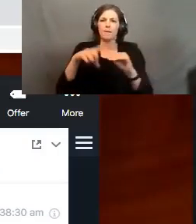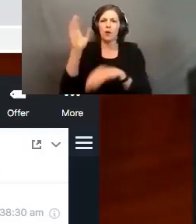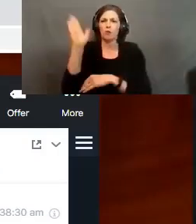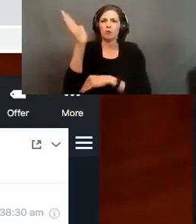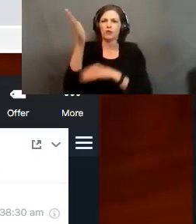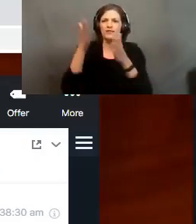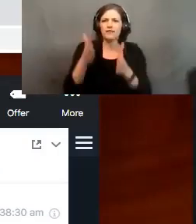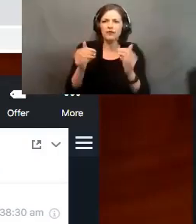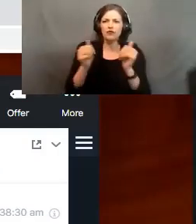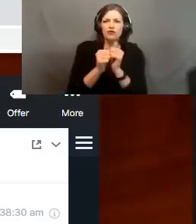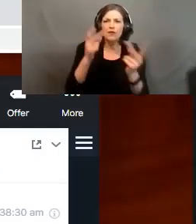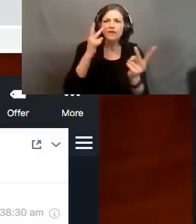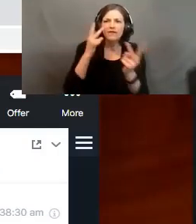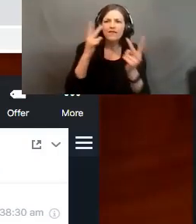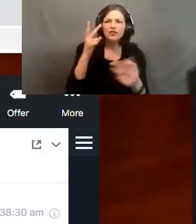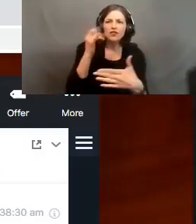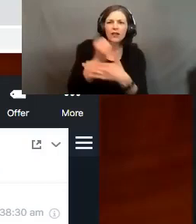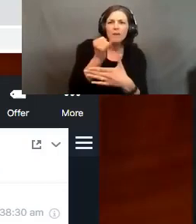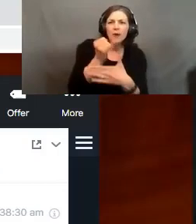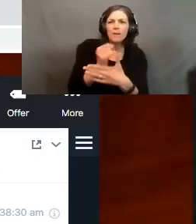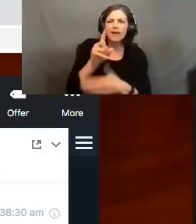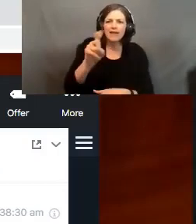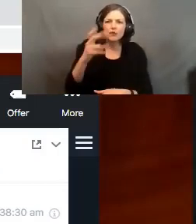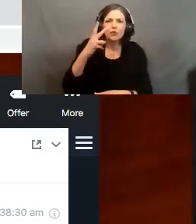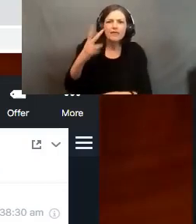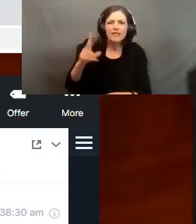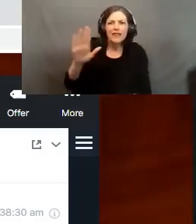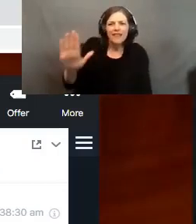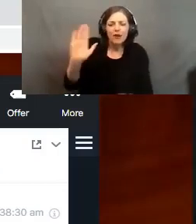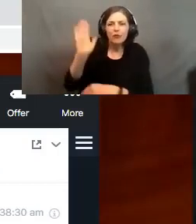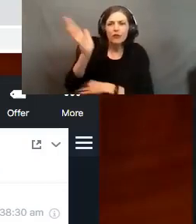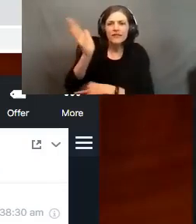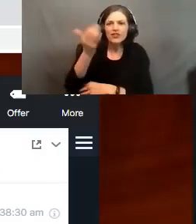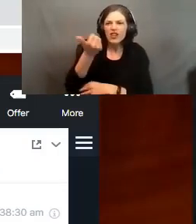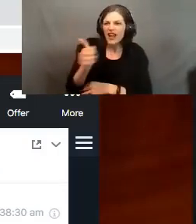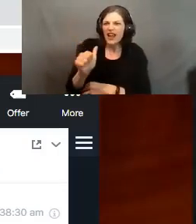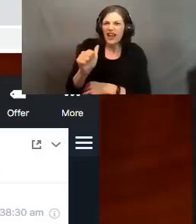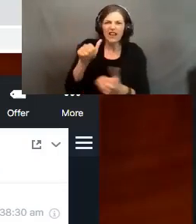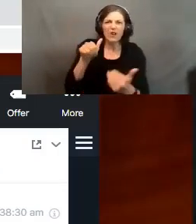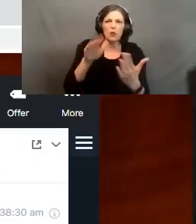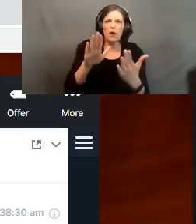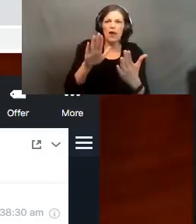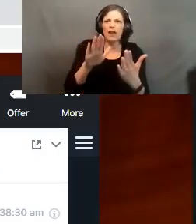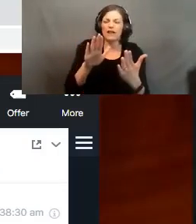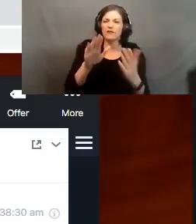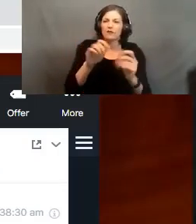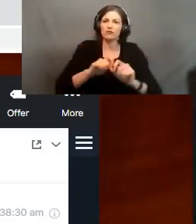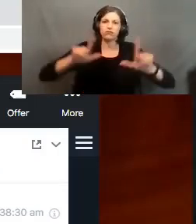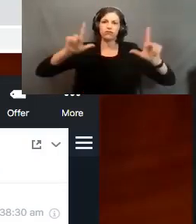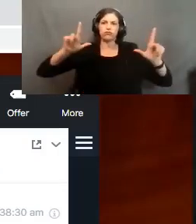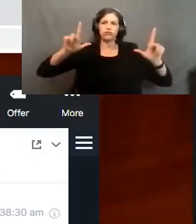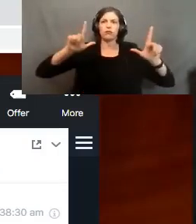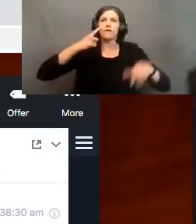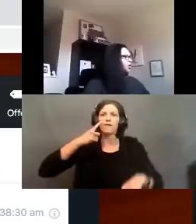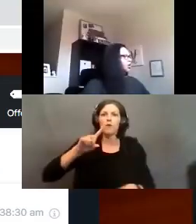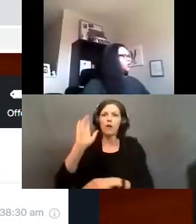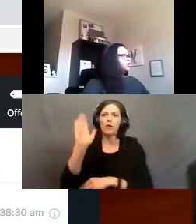impairment and can't see their own presentation . Is there a way to 12:44:43 make that bigger on the presenter side ? 12:44:47 >>RACHAEL DADASIEWICZ: